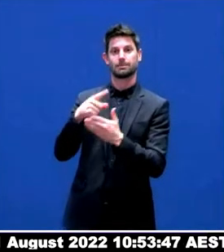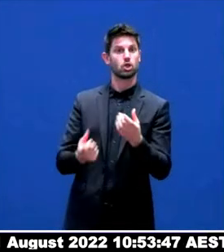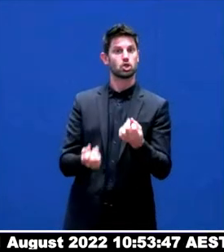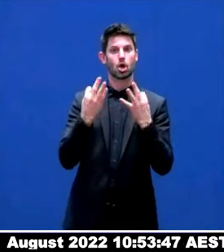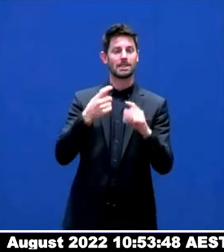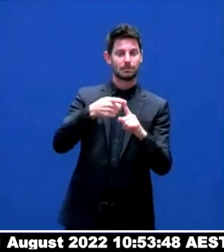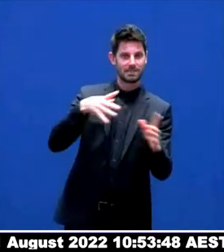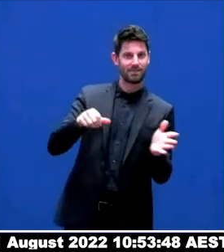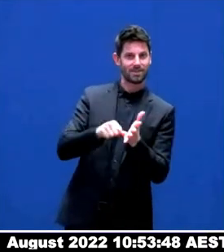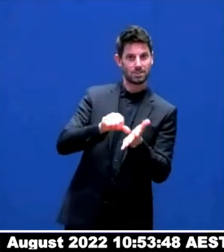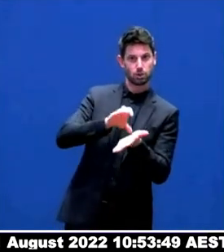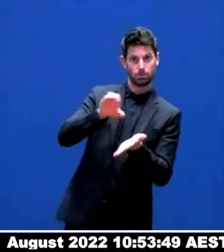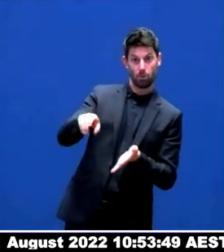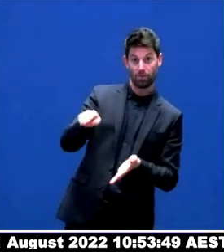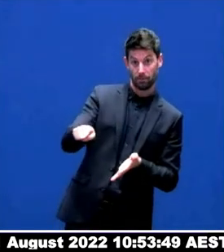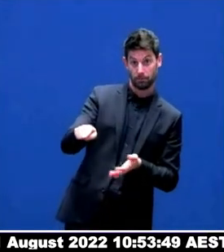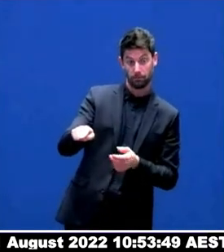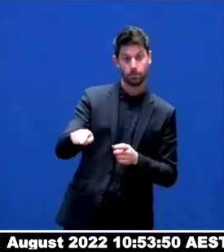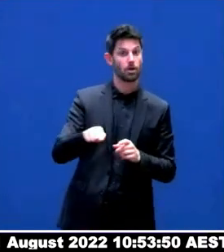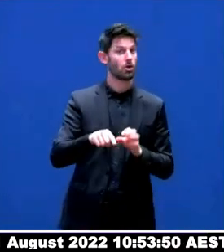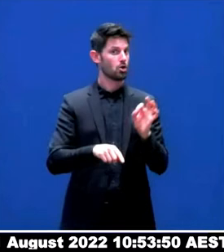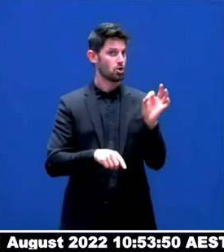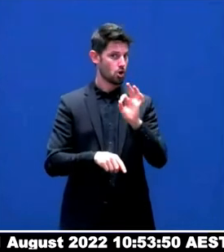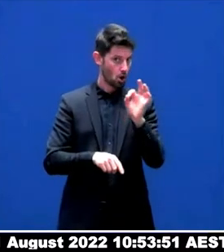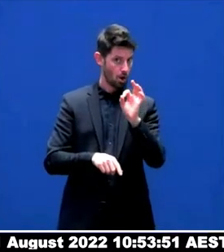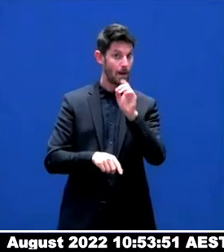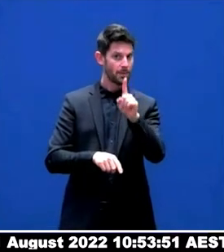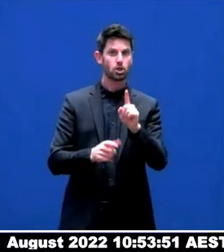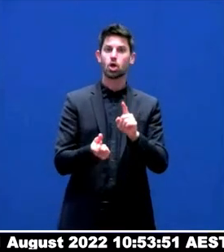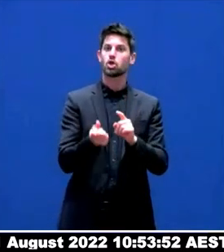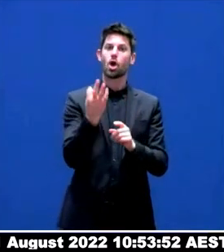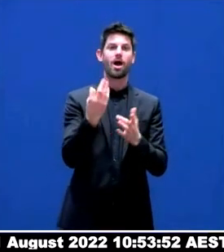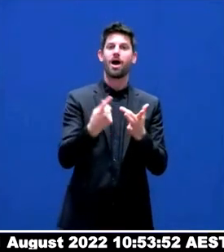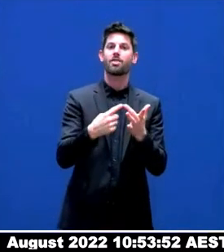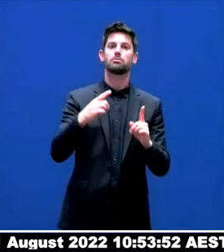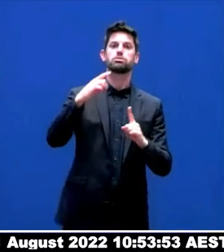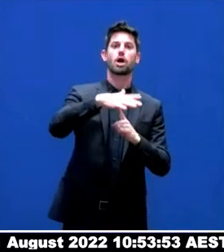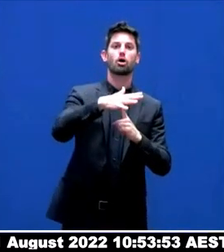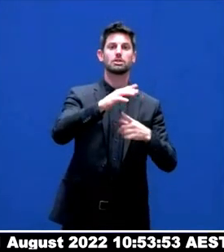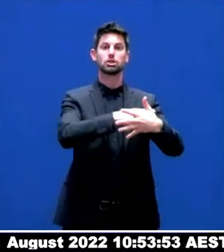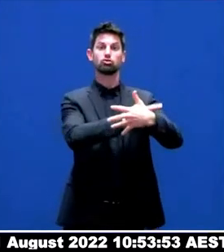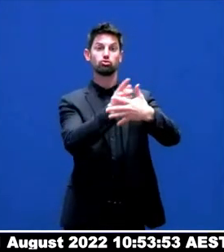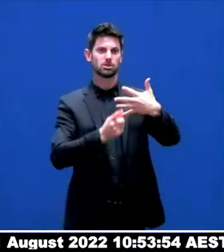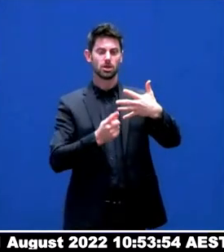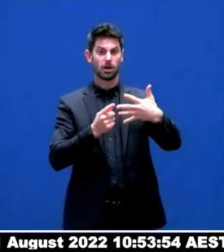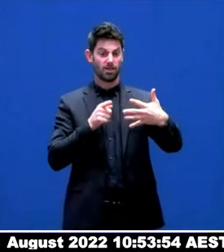In terms - Sorry, nor are any other priority cohorts, so of that $135 million you